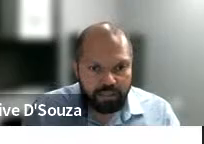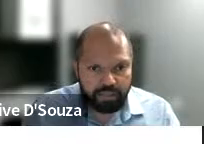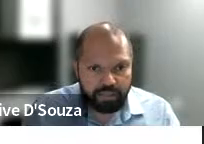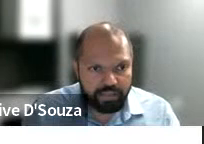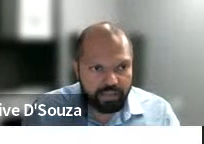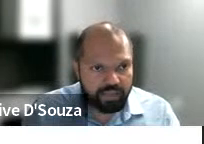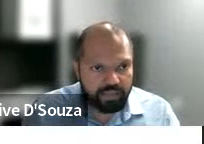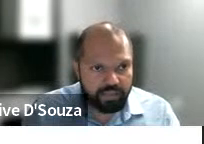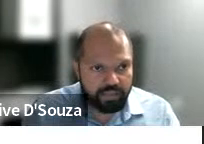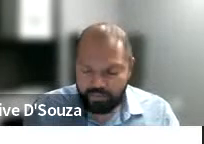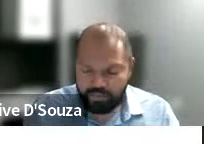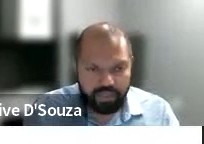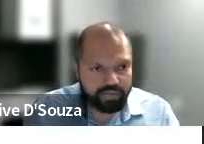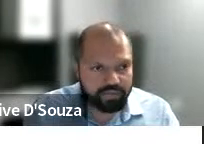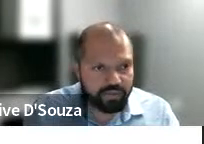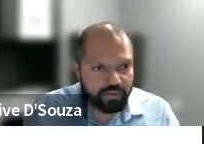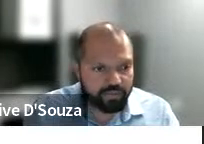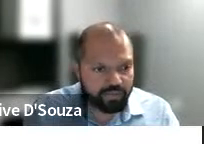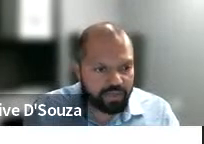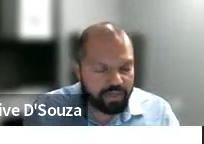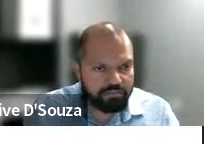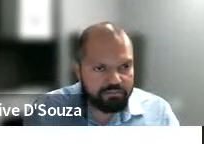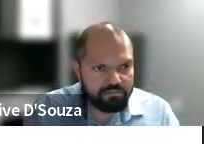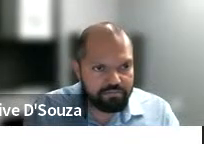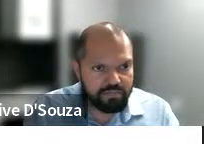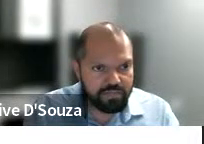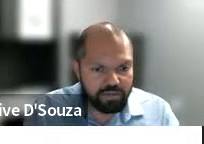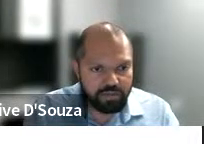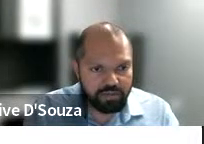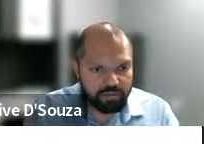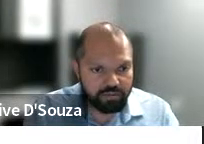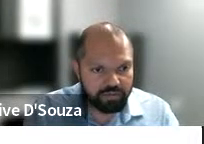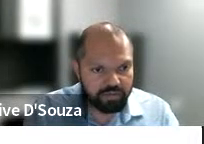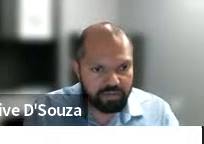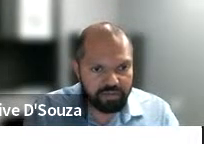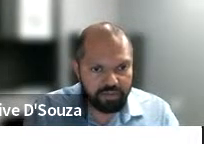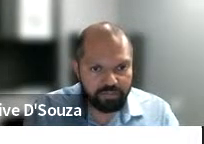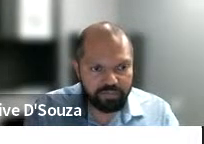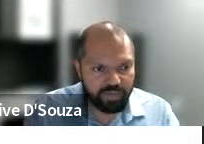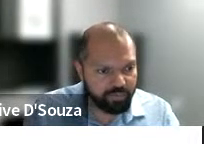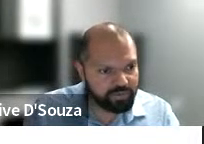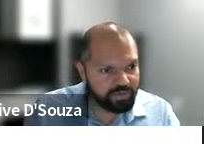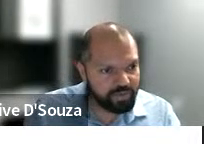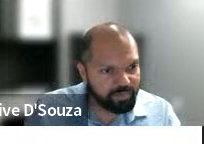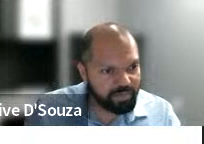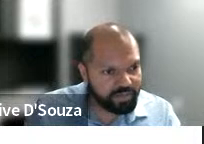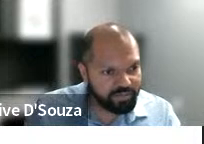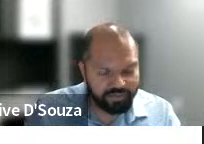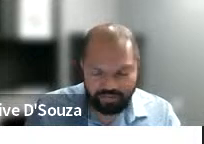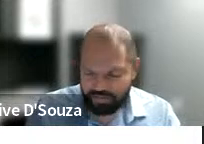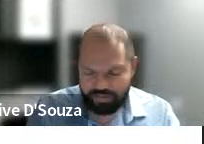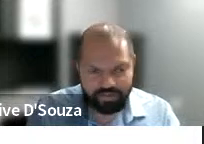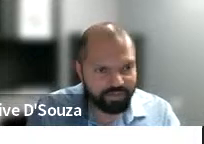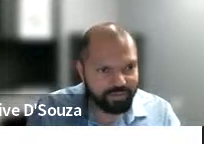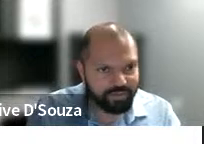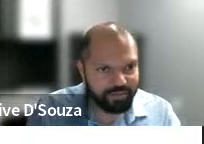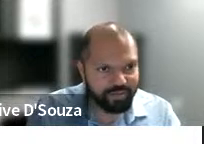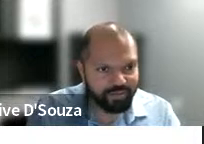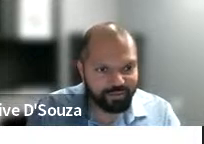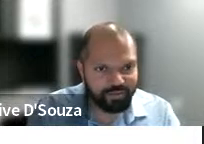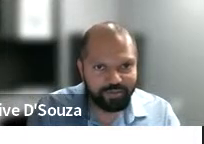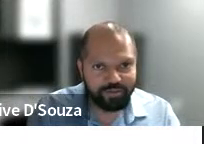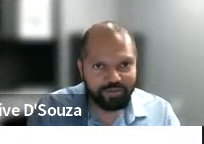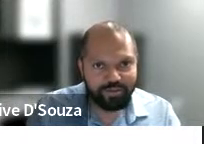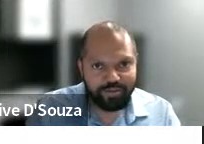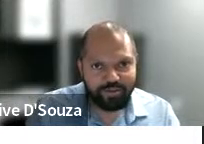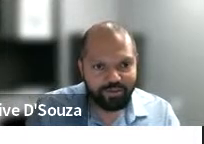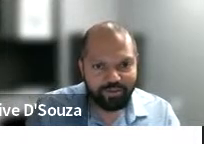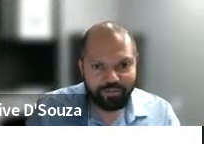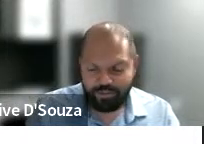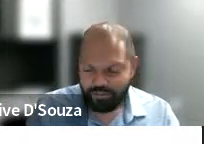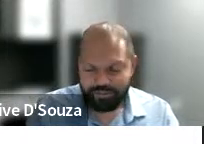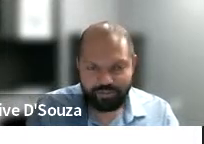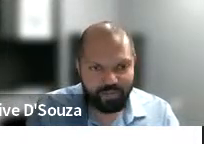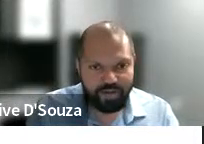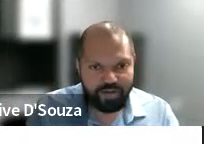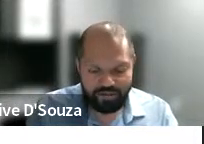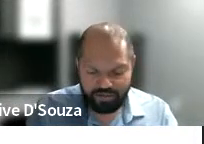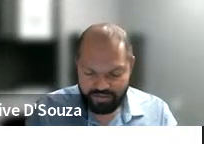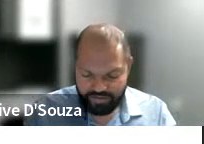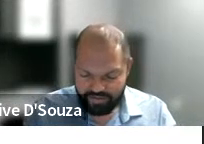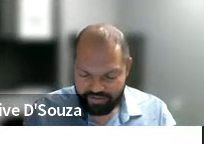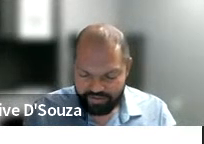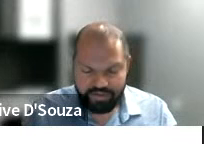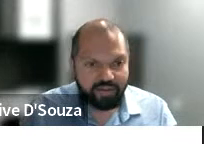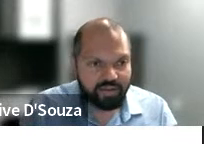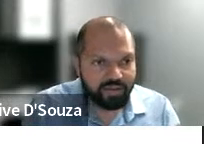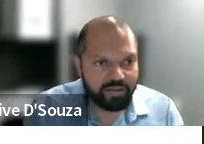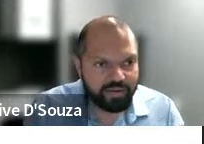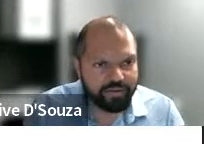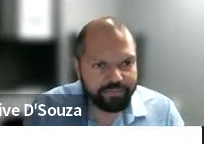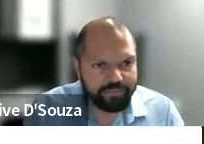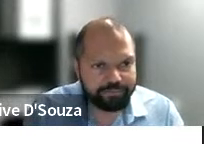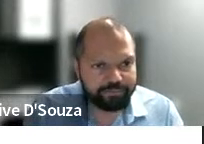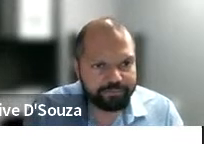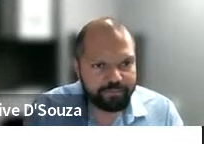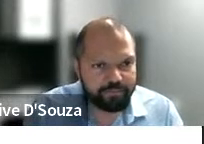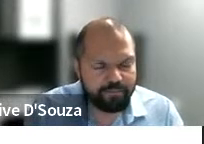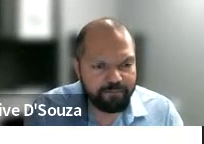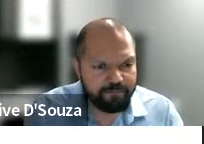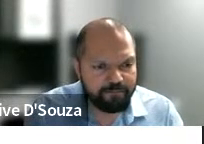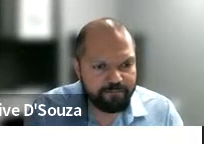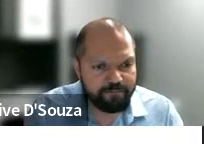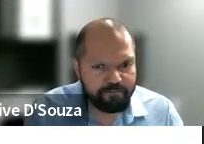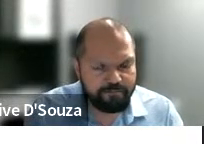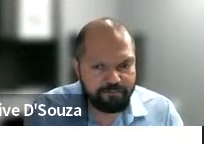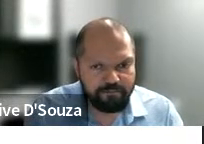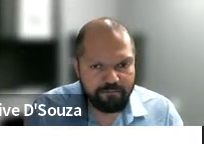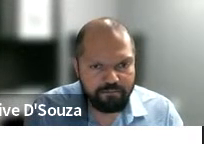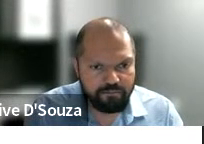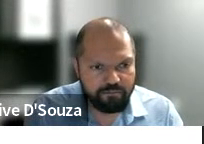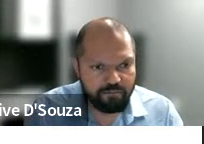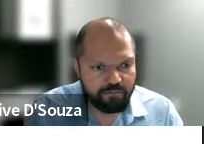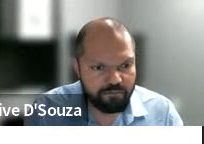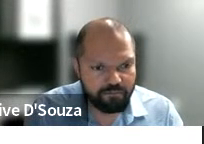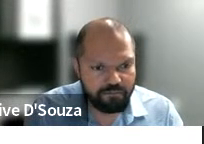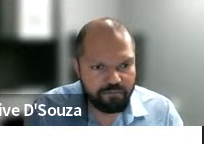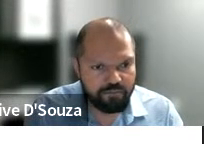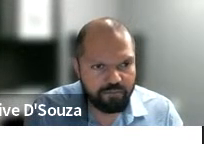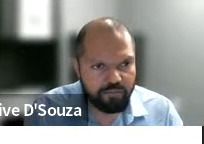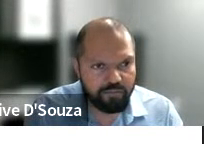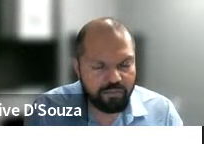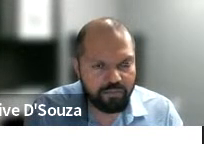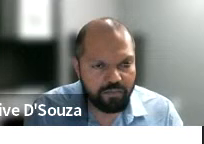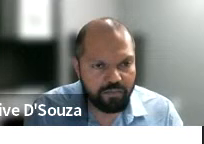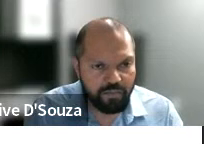Okay, so I'm trying to make sure that my . . .